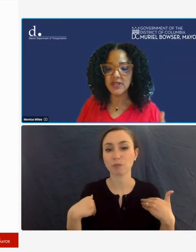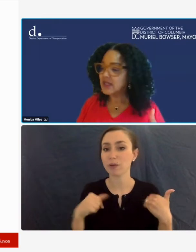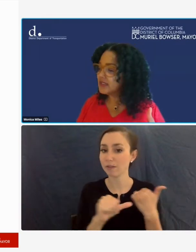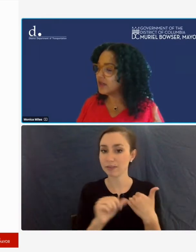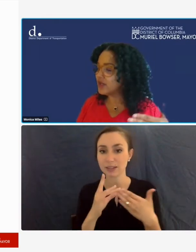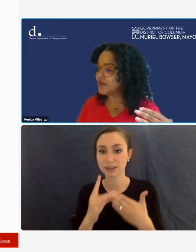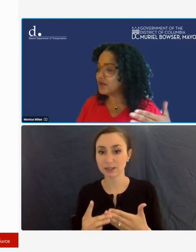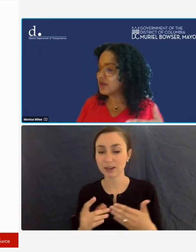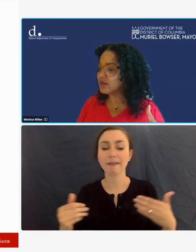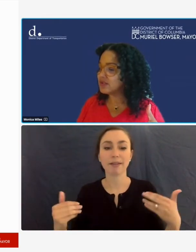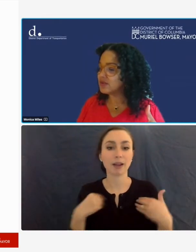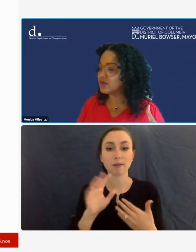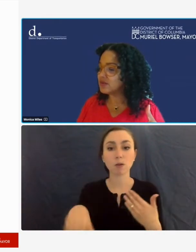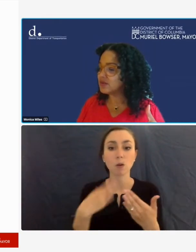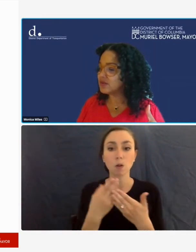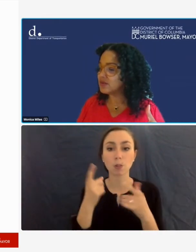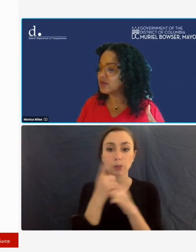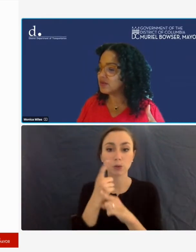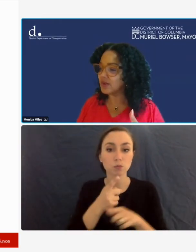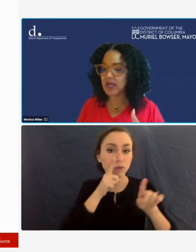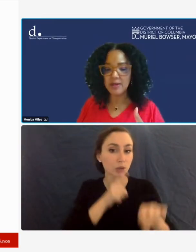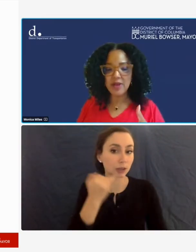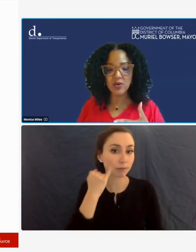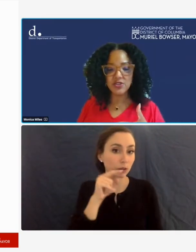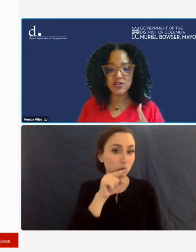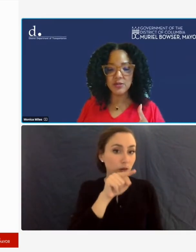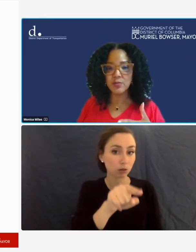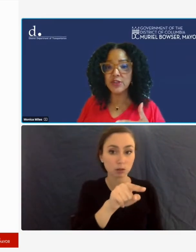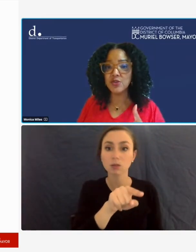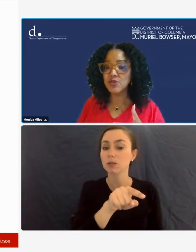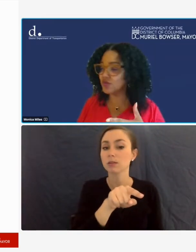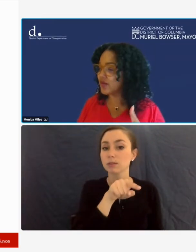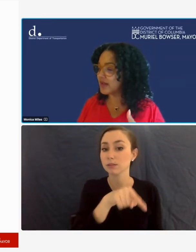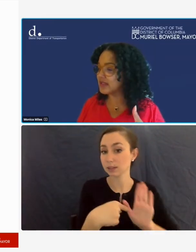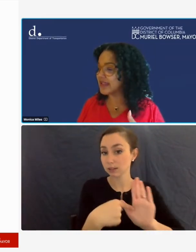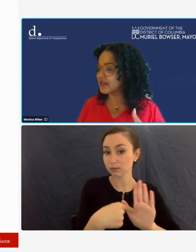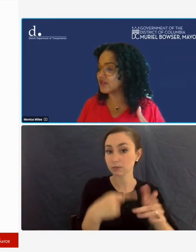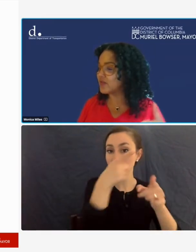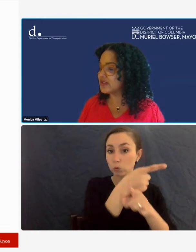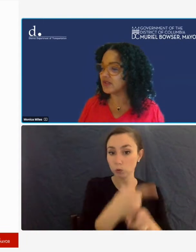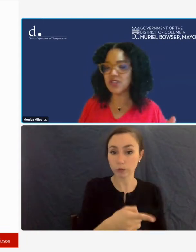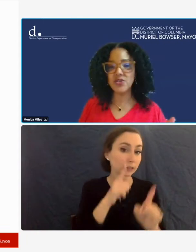so if you go to this example i want you to make sure you correct these answers based on the screen